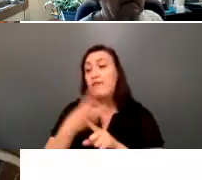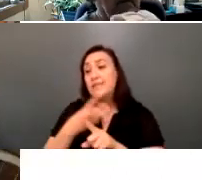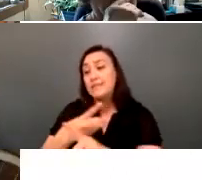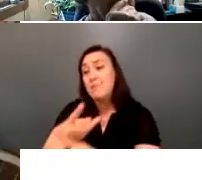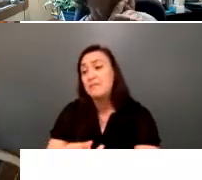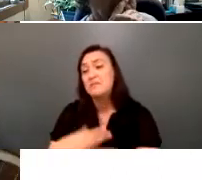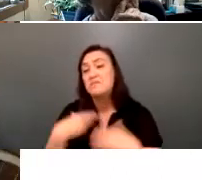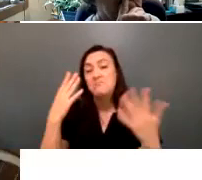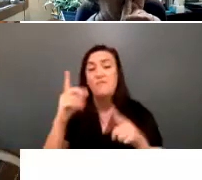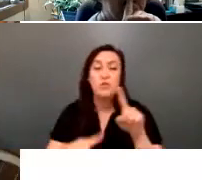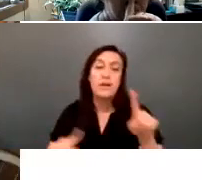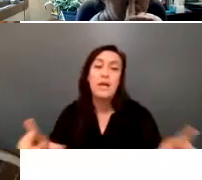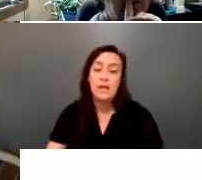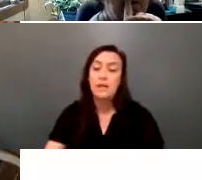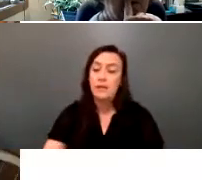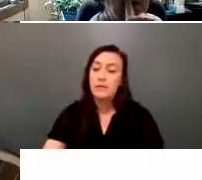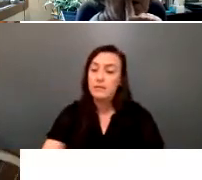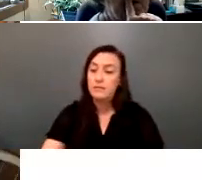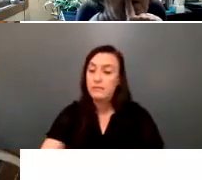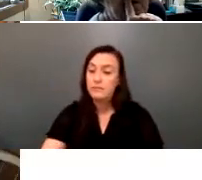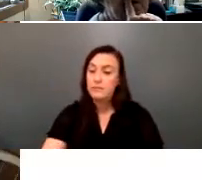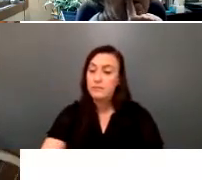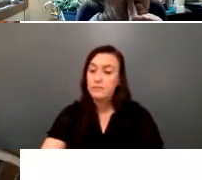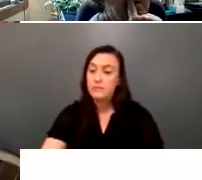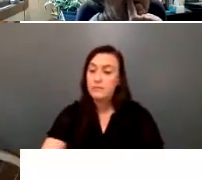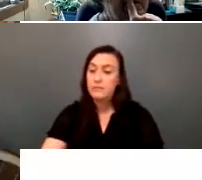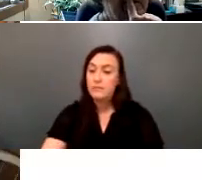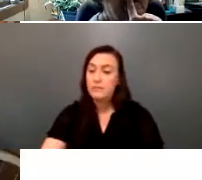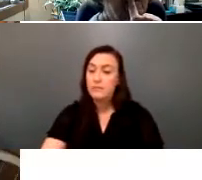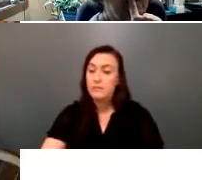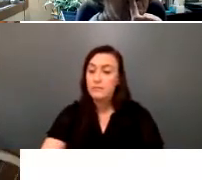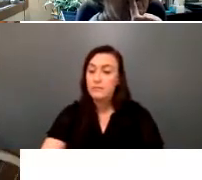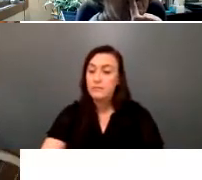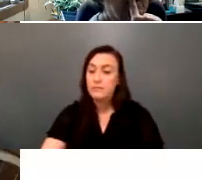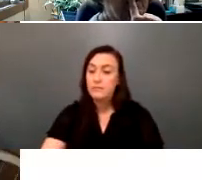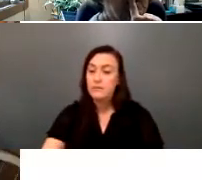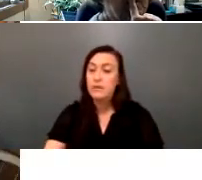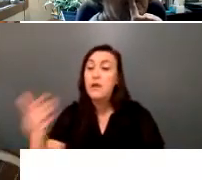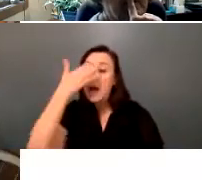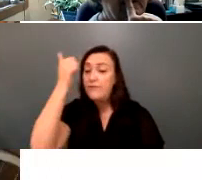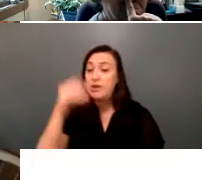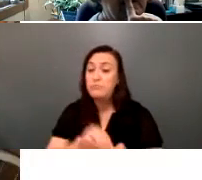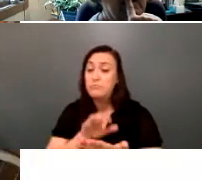The variety can be be all sorts. One piece I forgot to put on the slide,